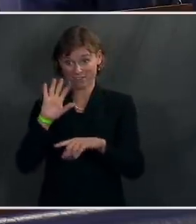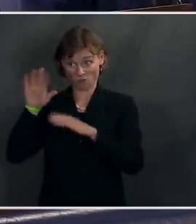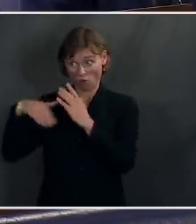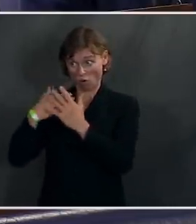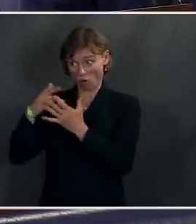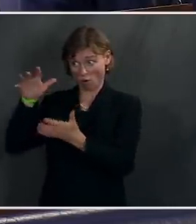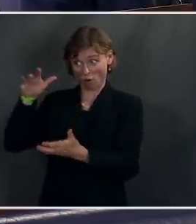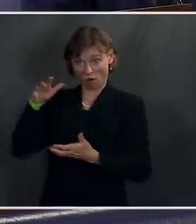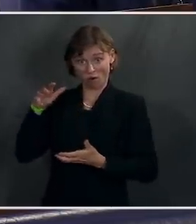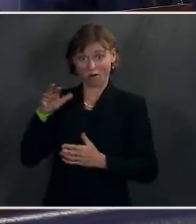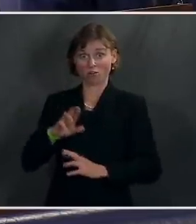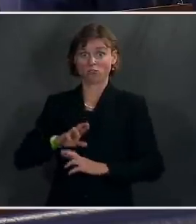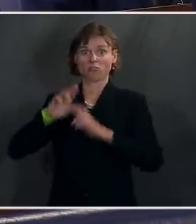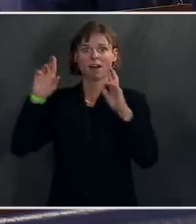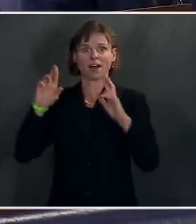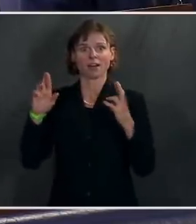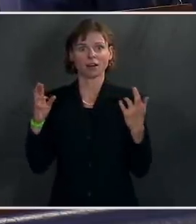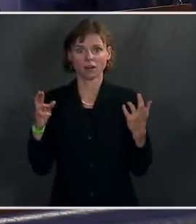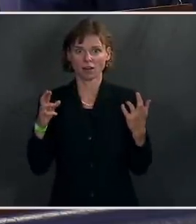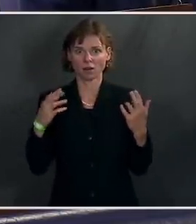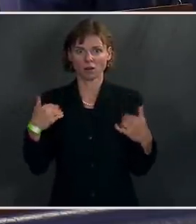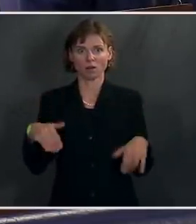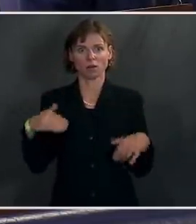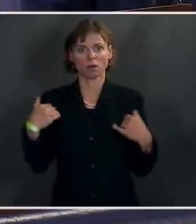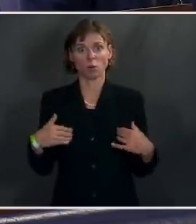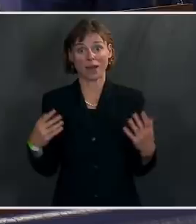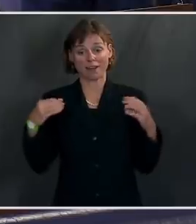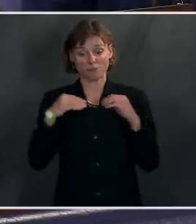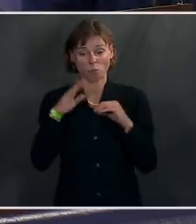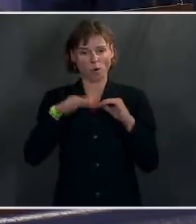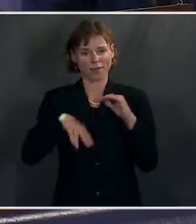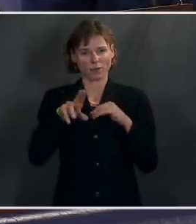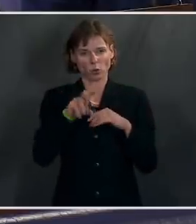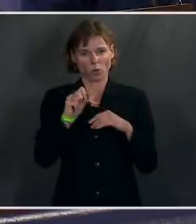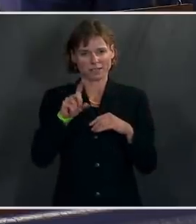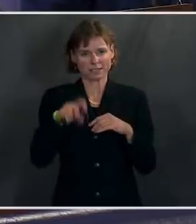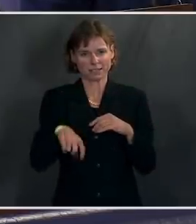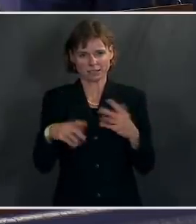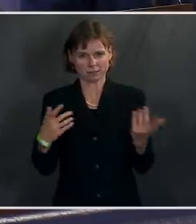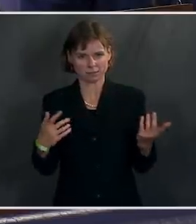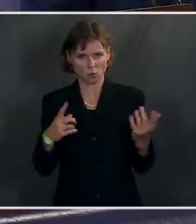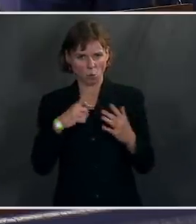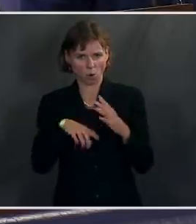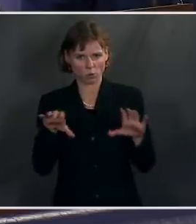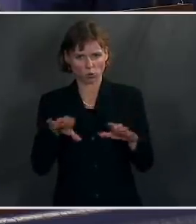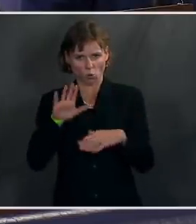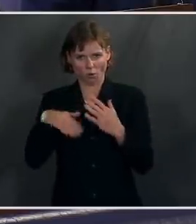if quite a bit more than the U.S. would need. What would you do with all that? Are you concerned that you might be boxing